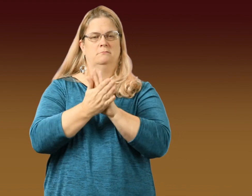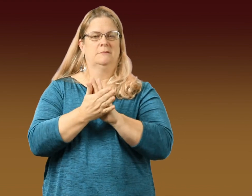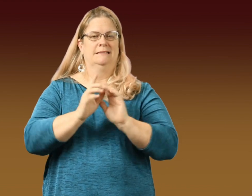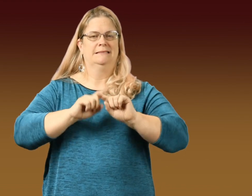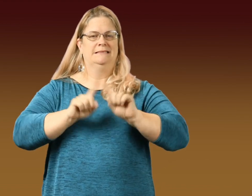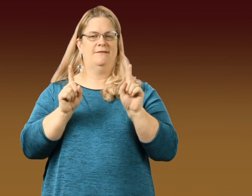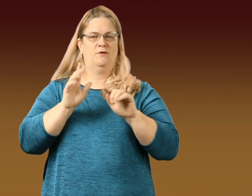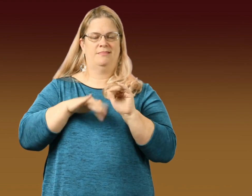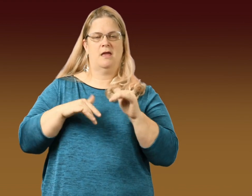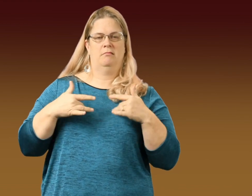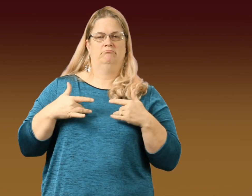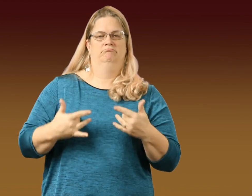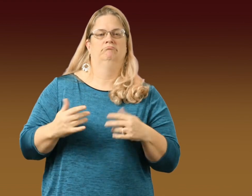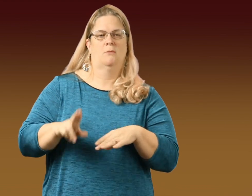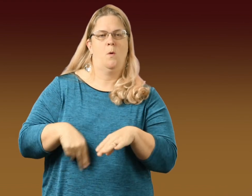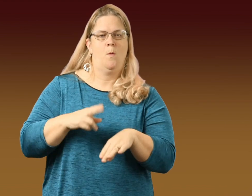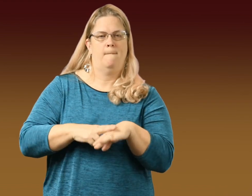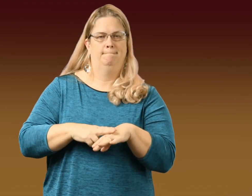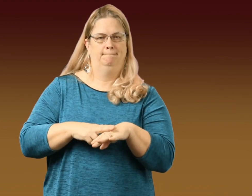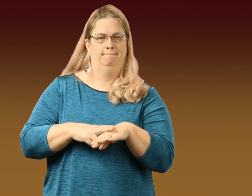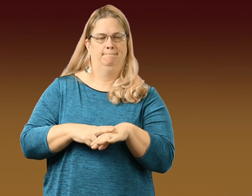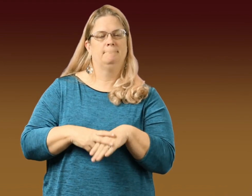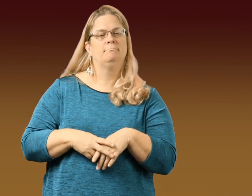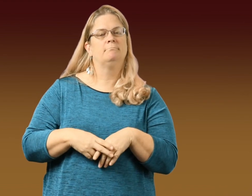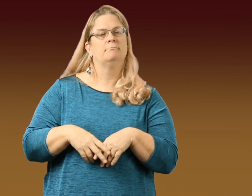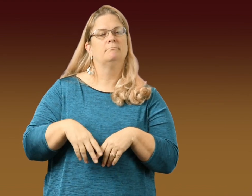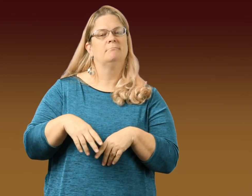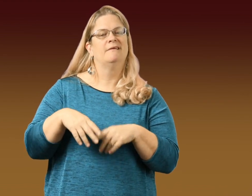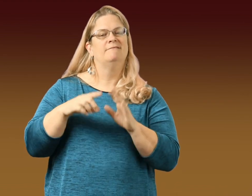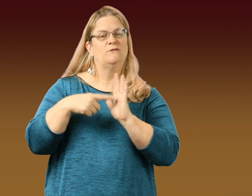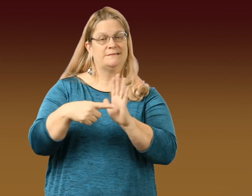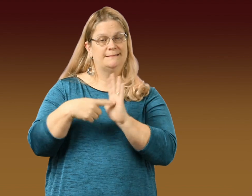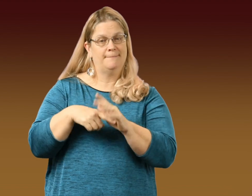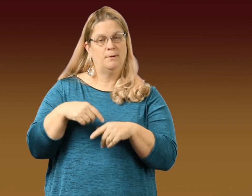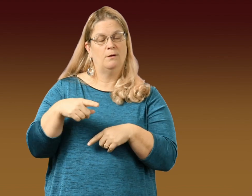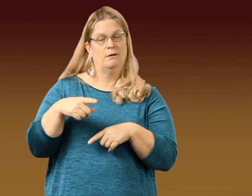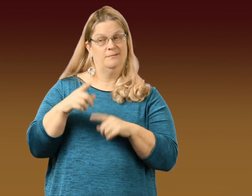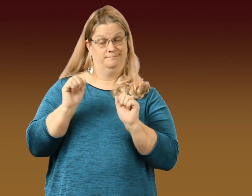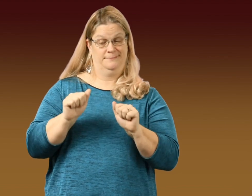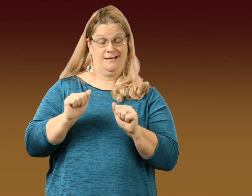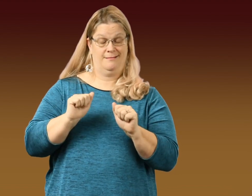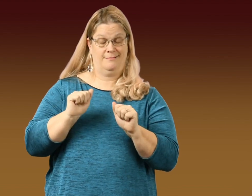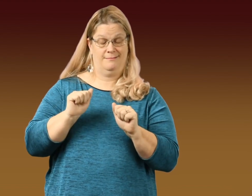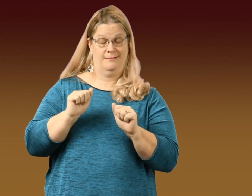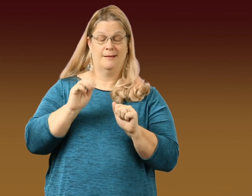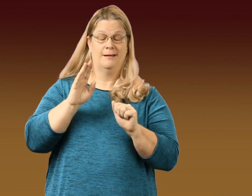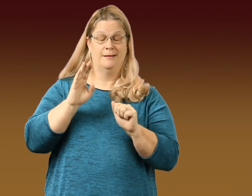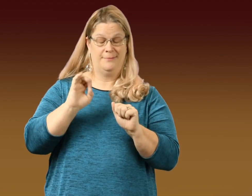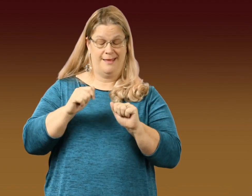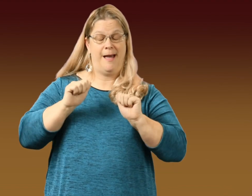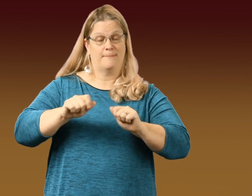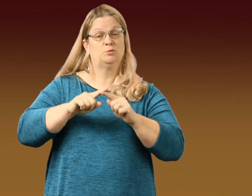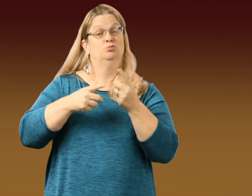to where their response would be different than the typical, such as being able to trust,